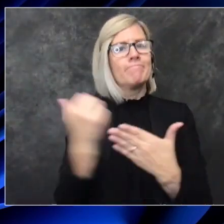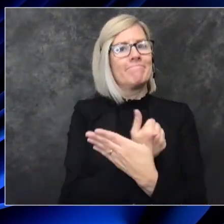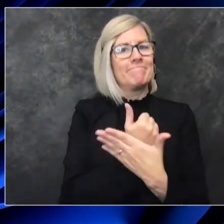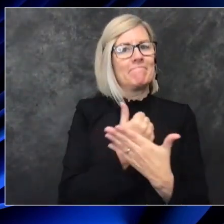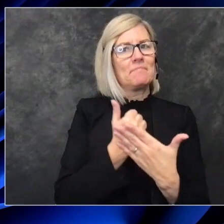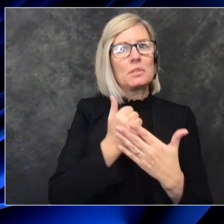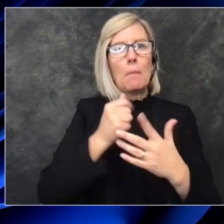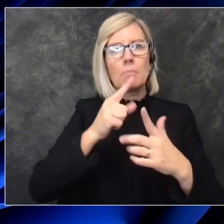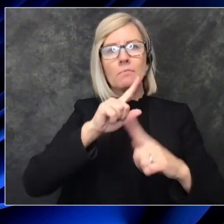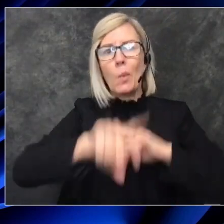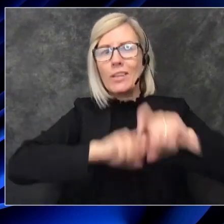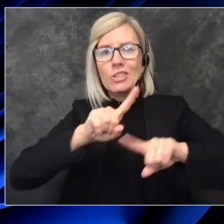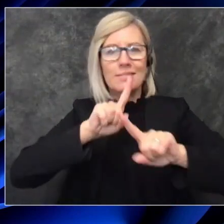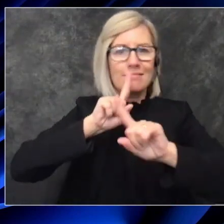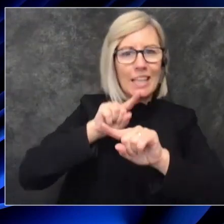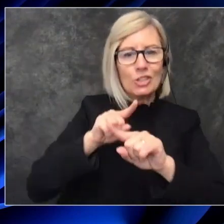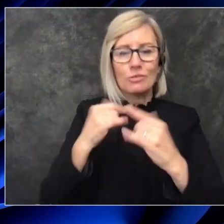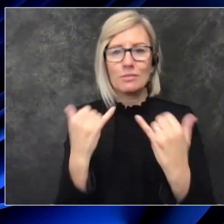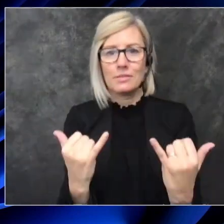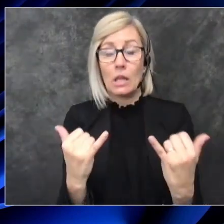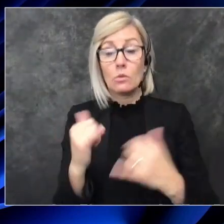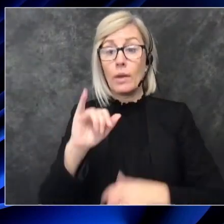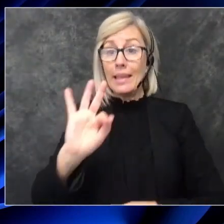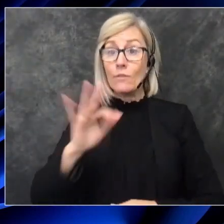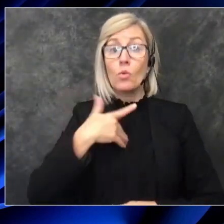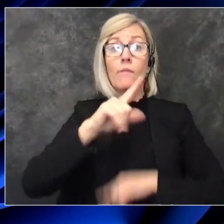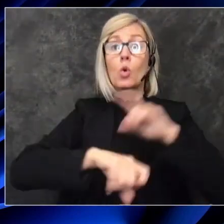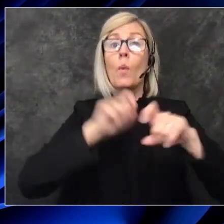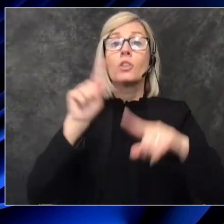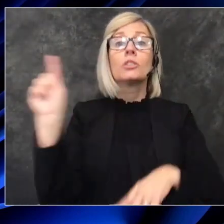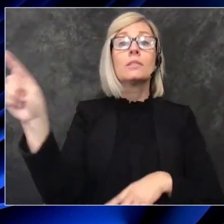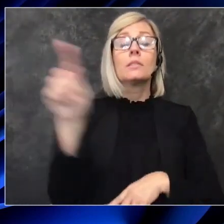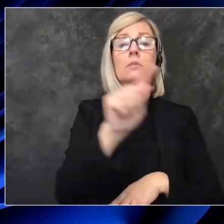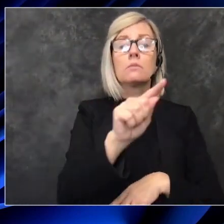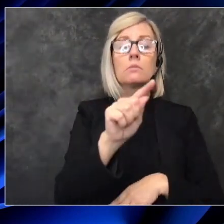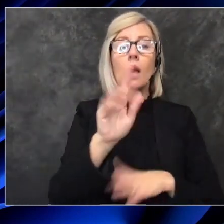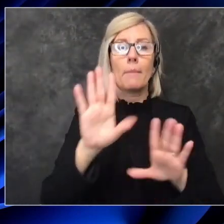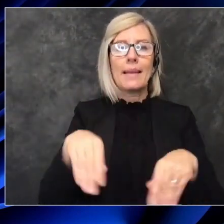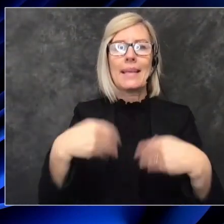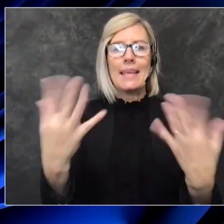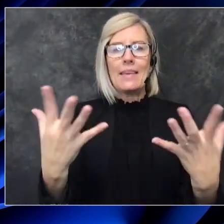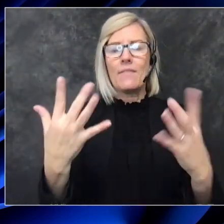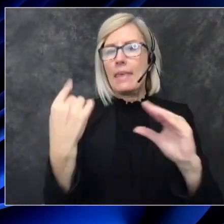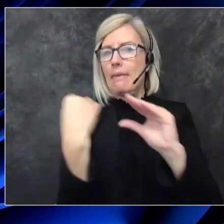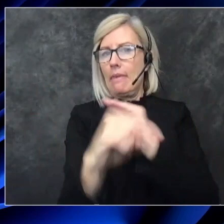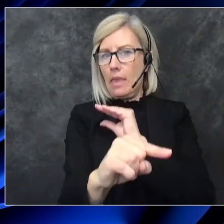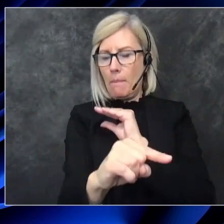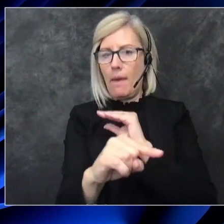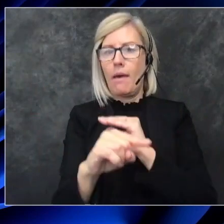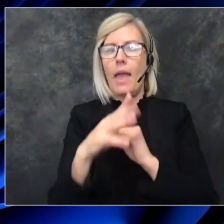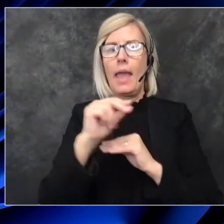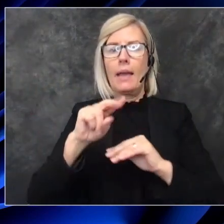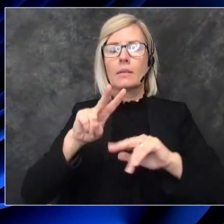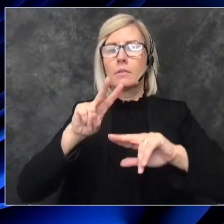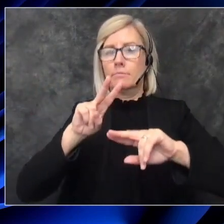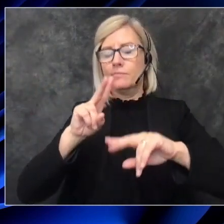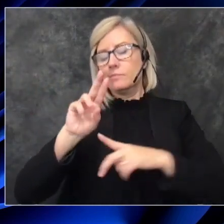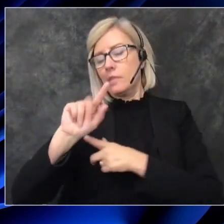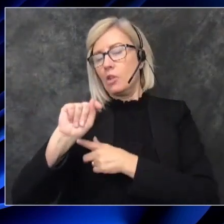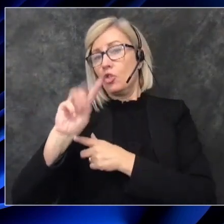so if you have questions out there I'm going to give the out the email and the Twitter again.